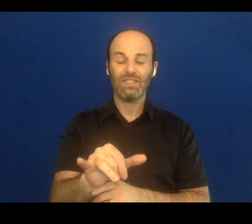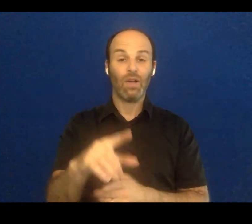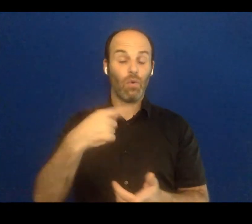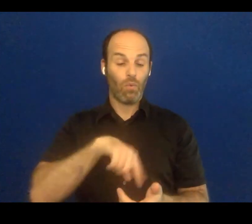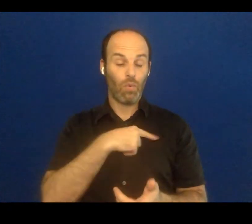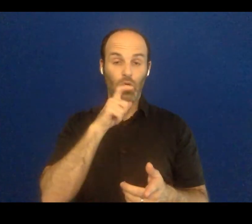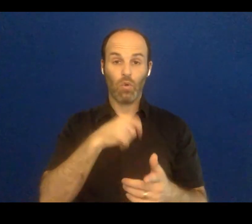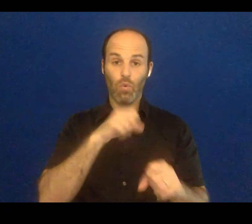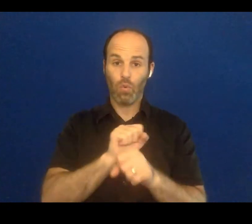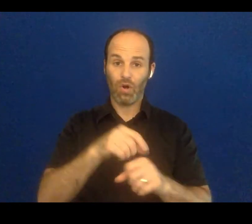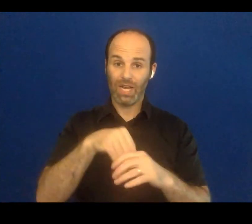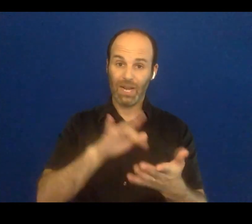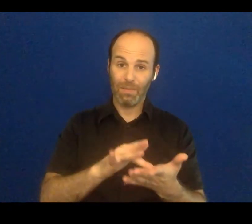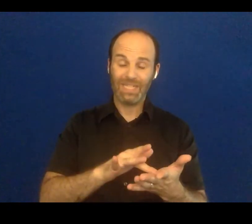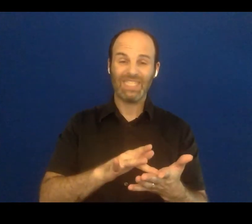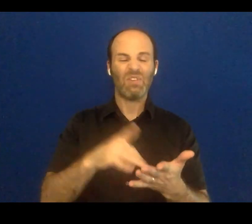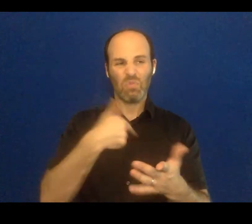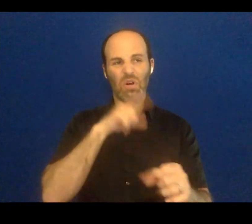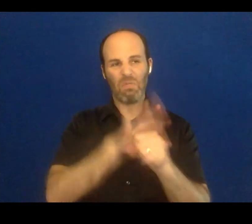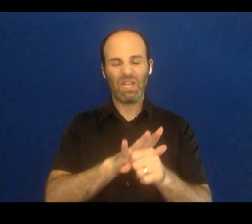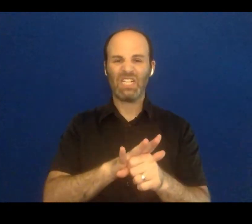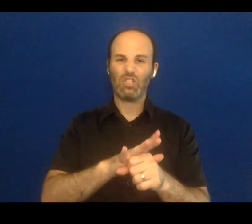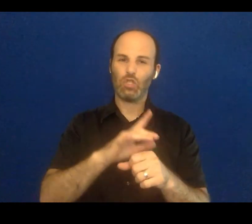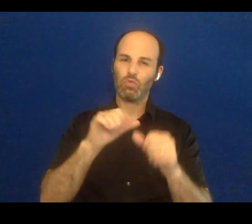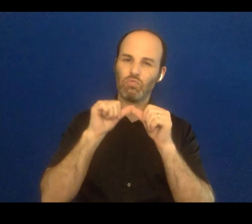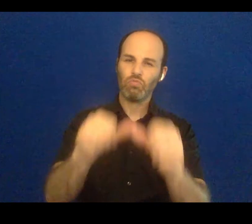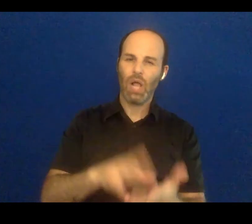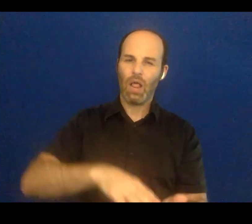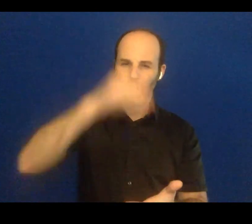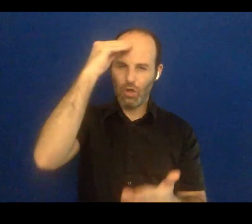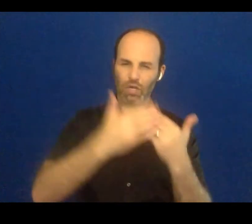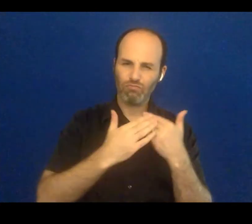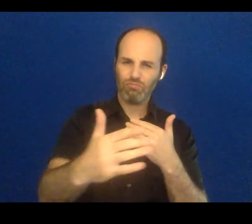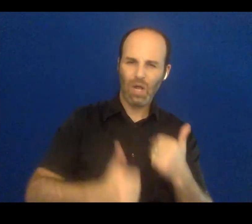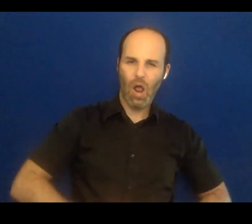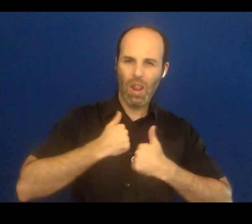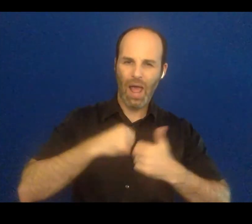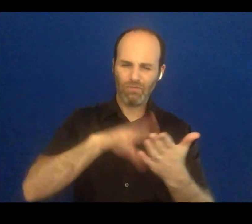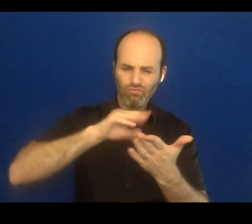COMMIT TO BEING LIFE LONG LEARNERS BUT WE DON'T ALWAYS TAKE THAT TO MEAN THINGS LIKE